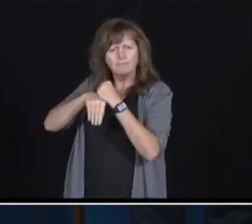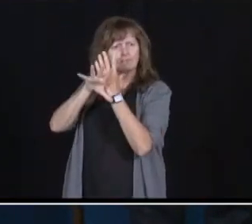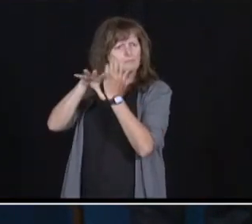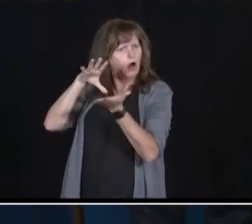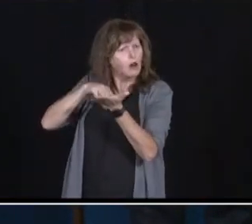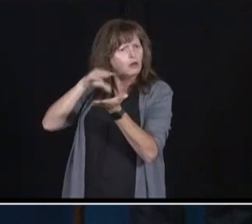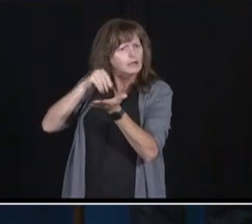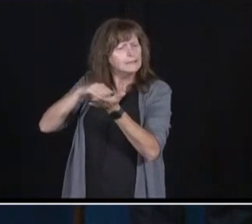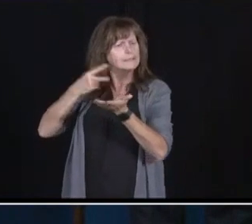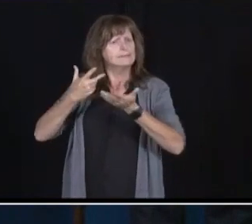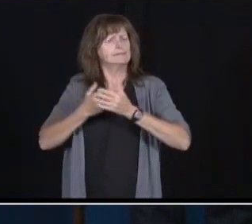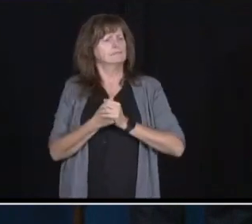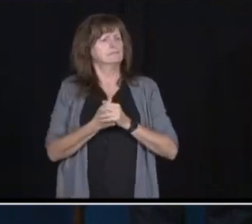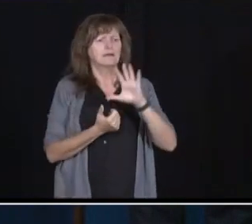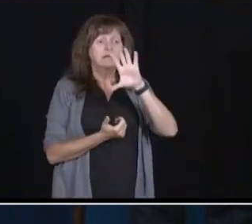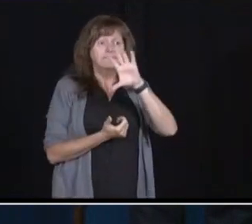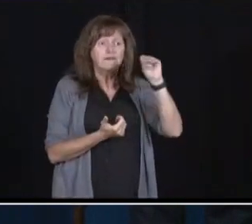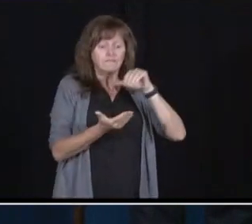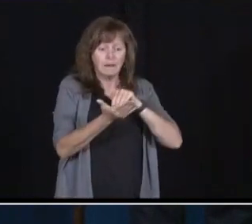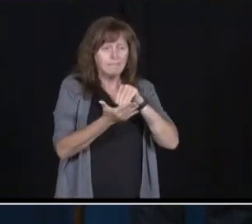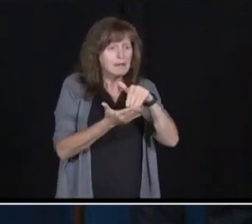all students who are